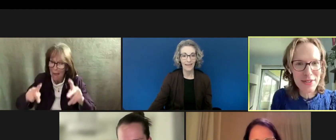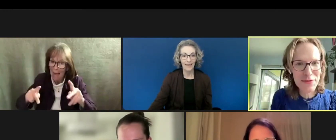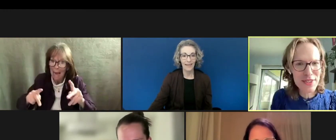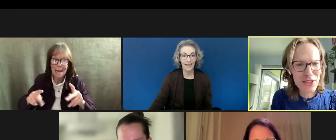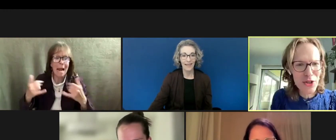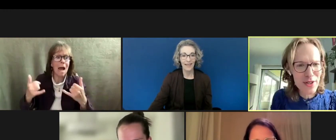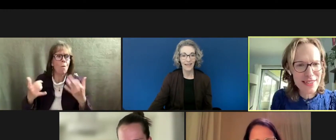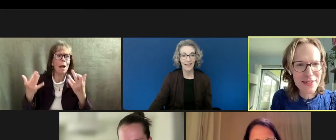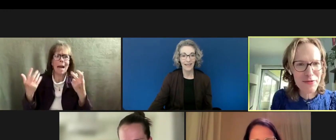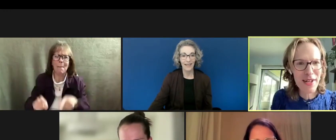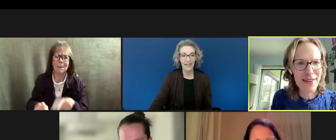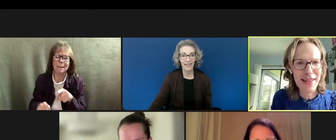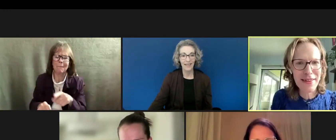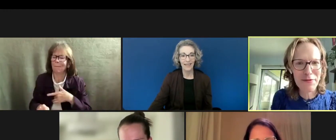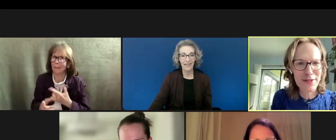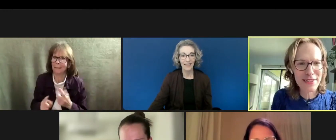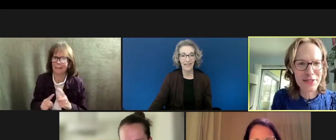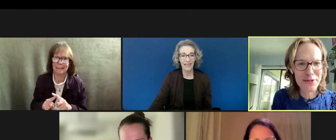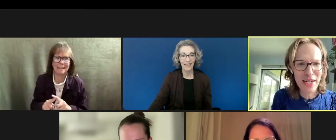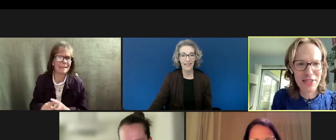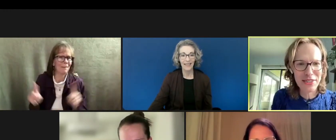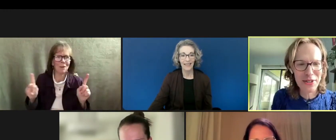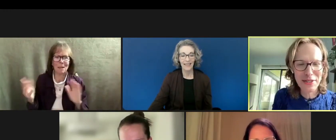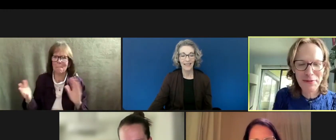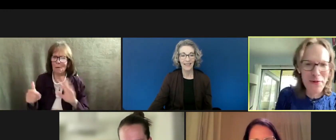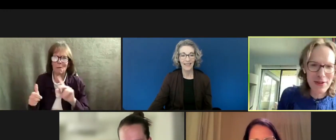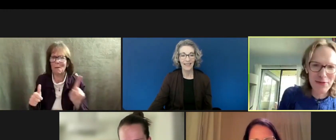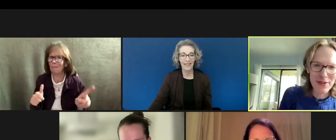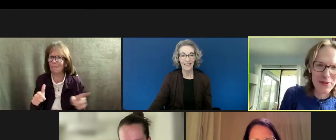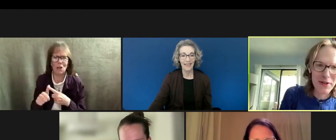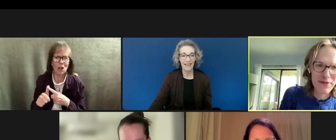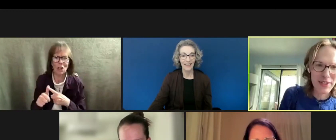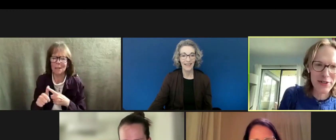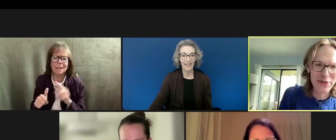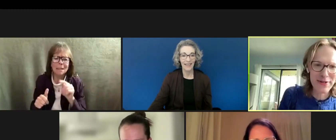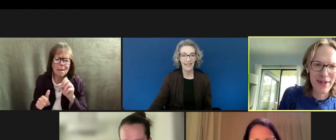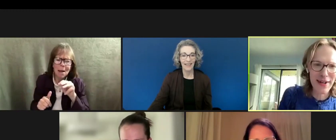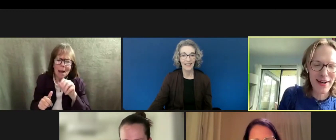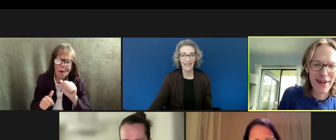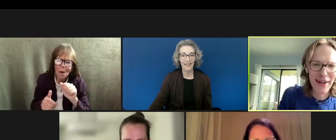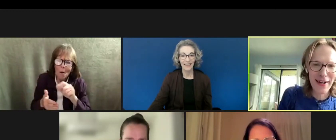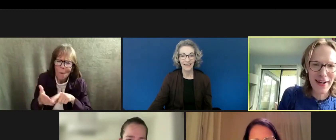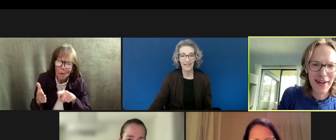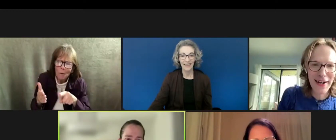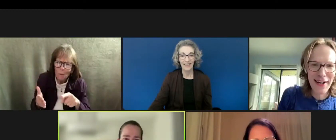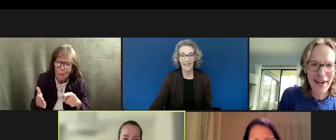This feels totally different than the first interaction I saw, Tamara what's going on for you?